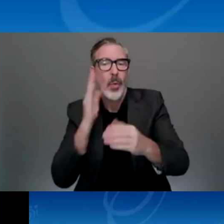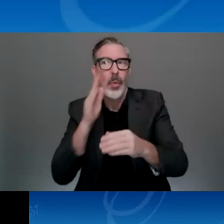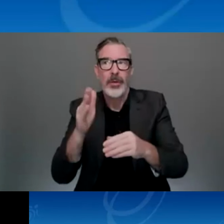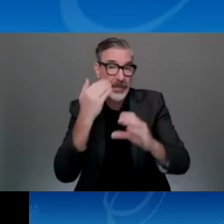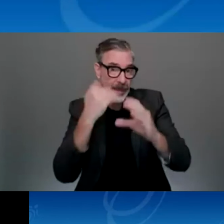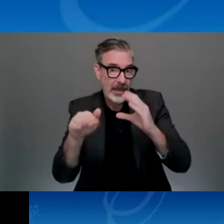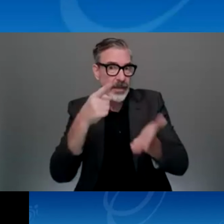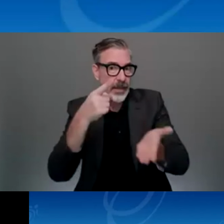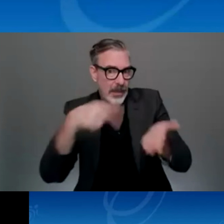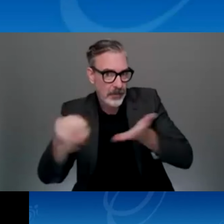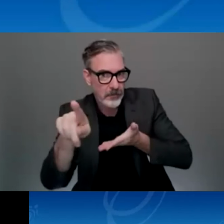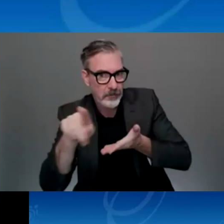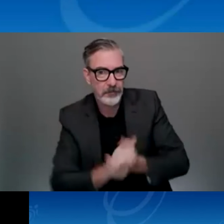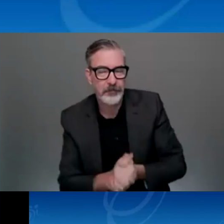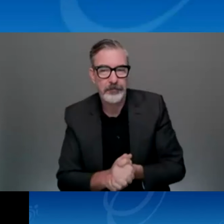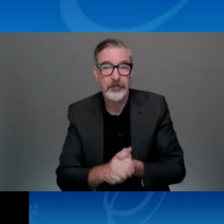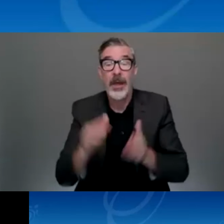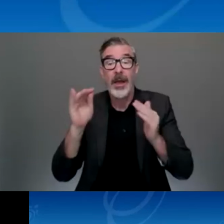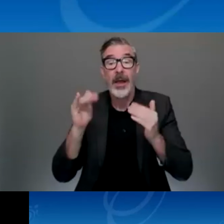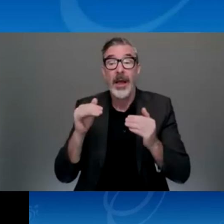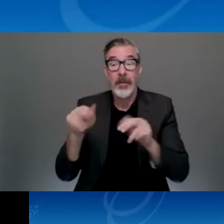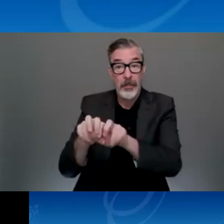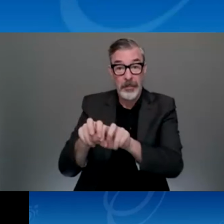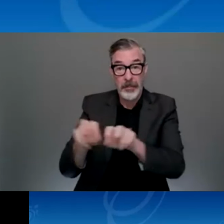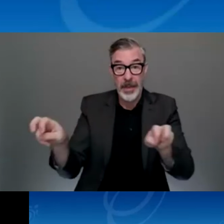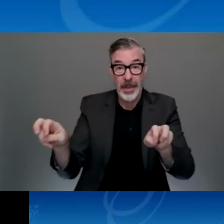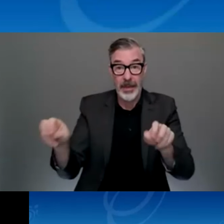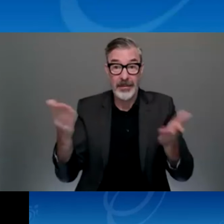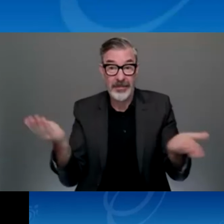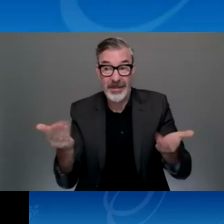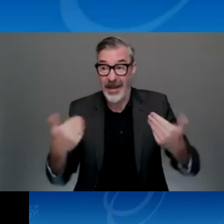And as a reminder to our panelists, we have a live captioner with us here